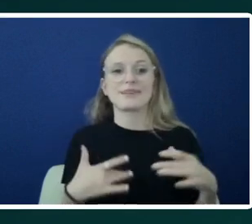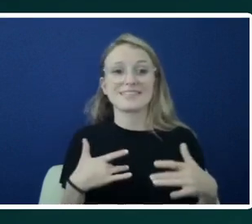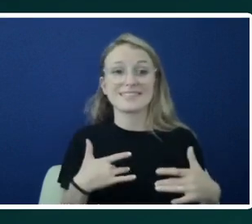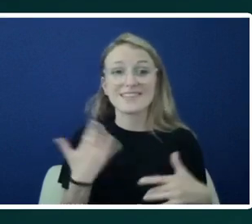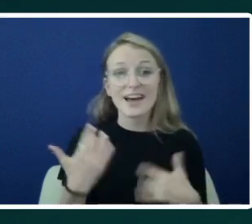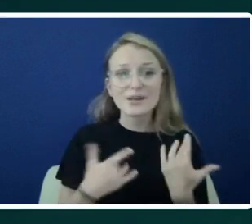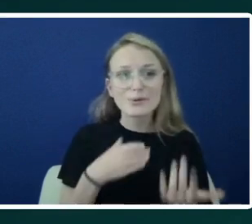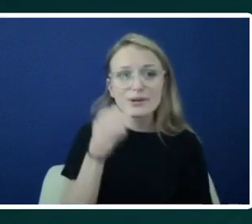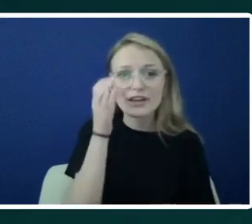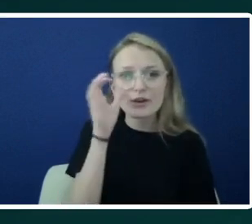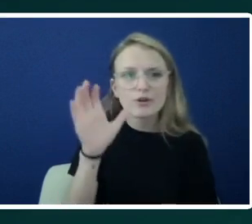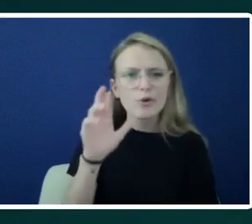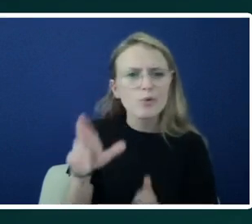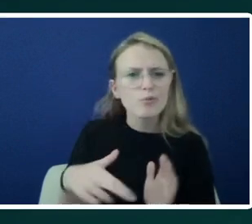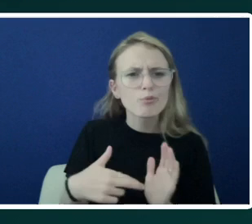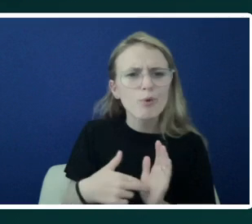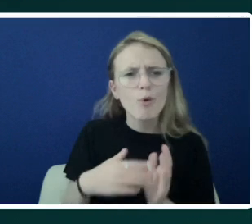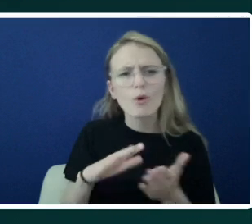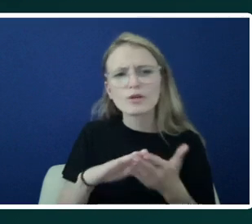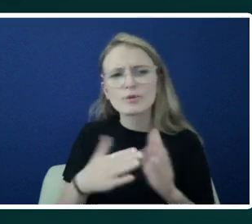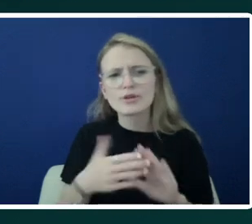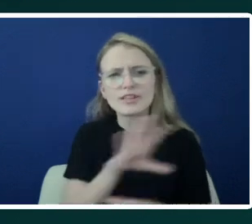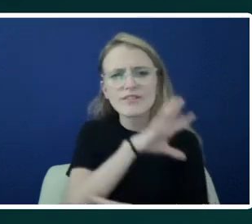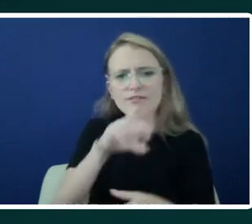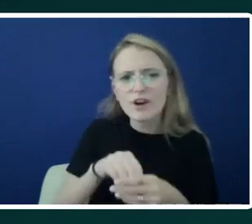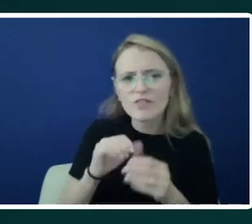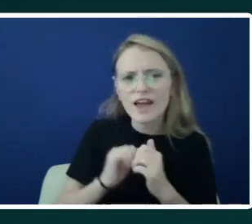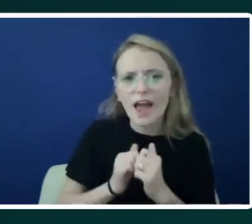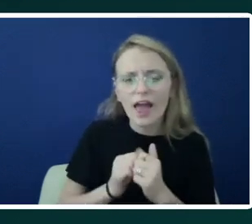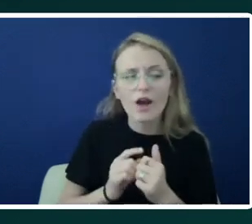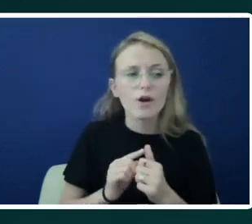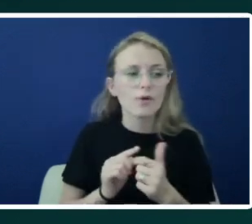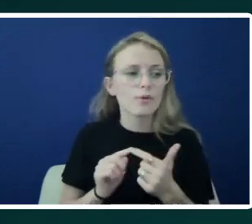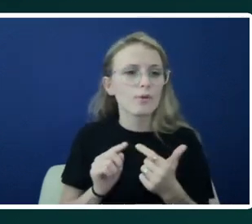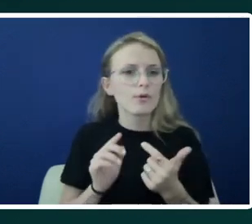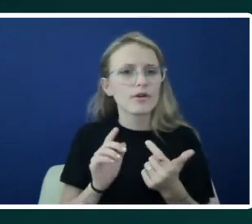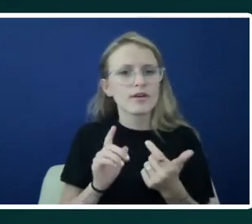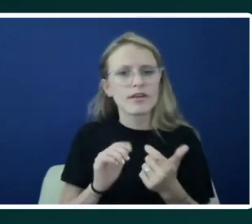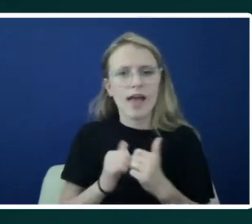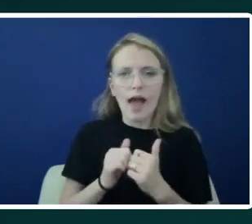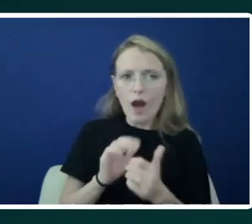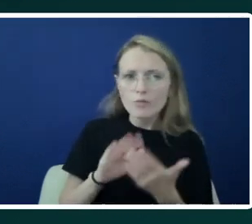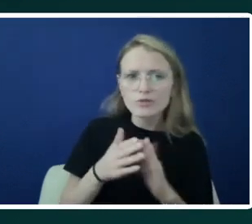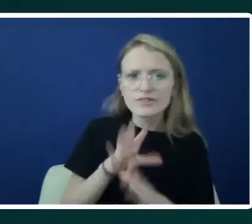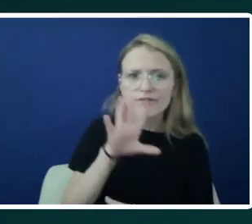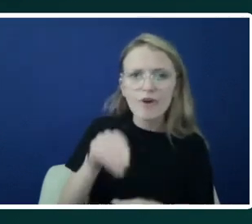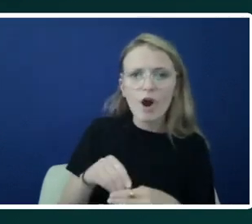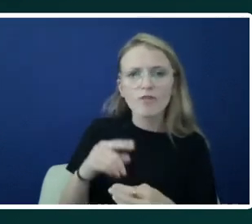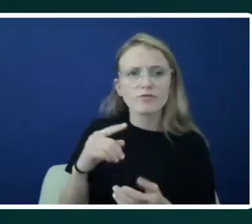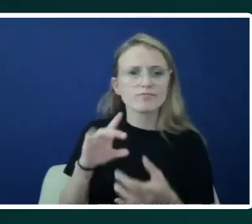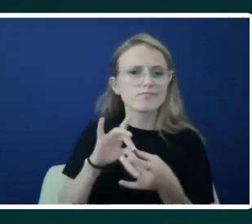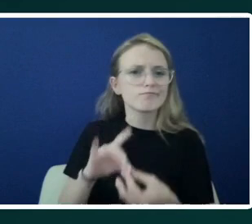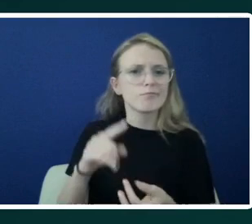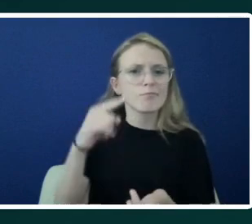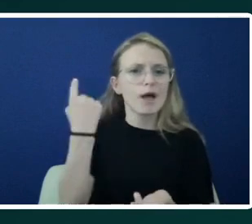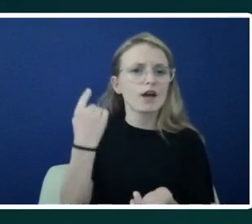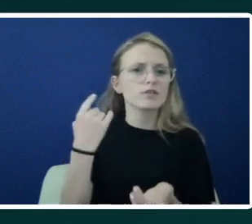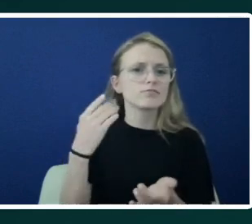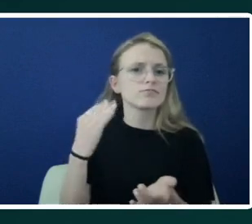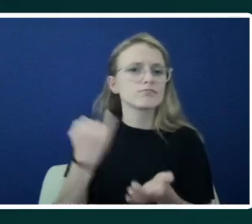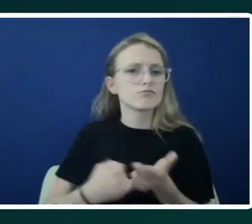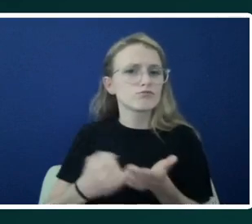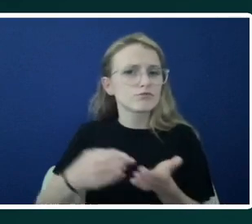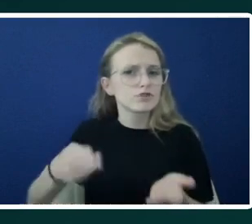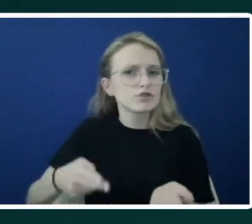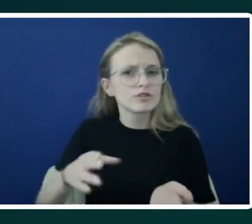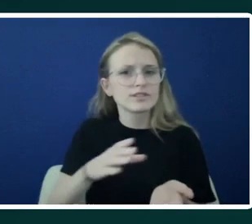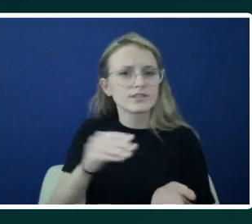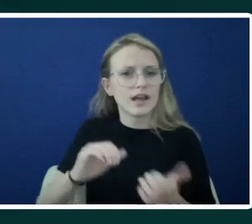the community played in Black arts history and how you represent them in the exhibition.